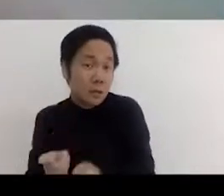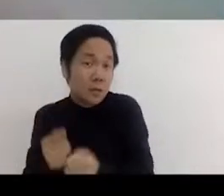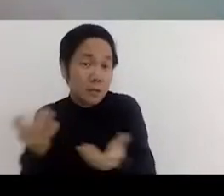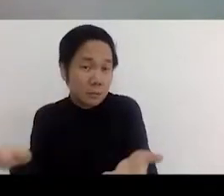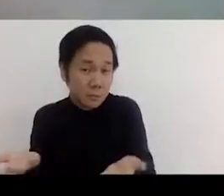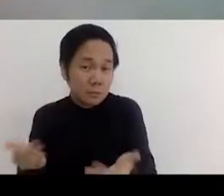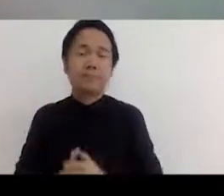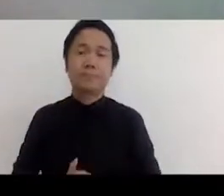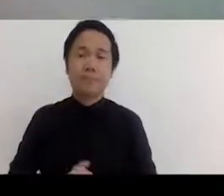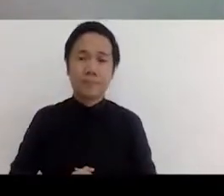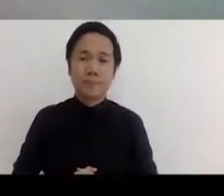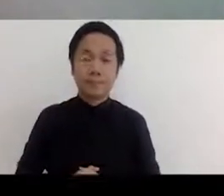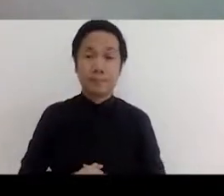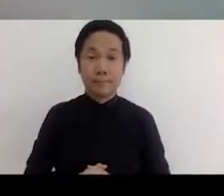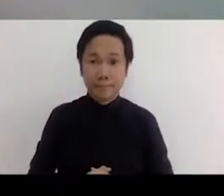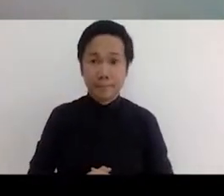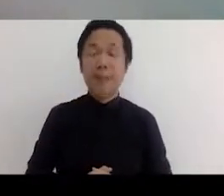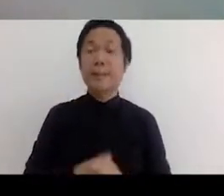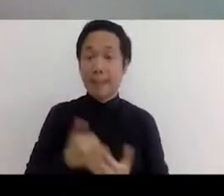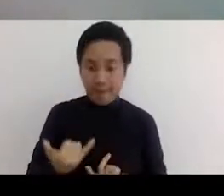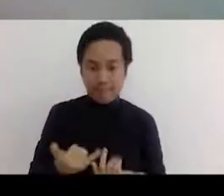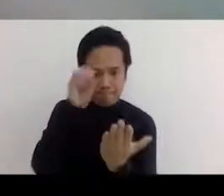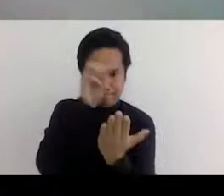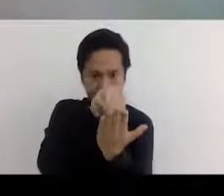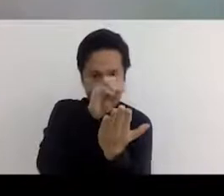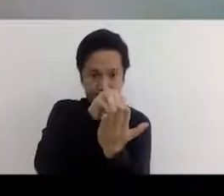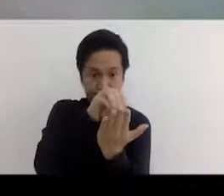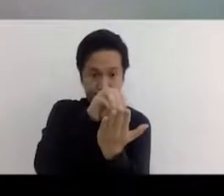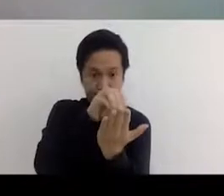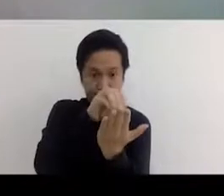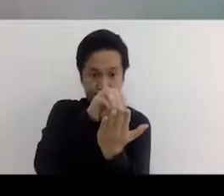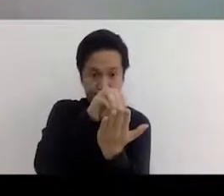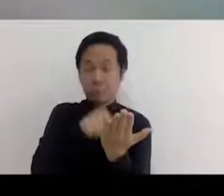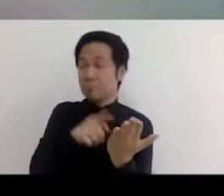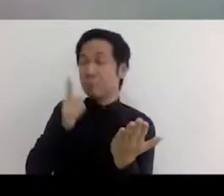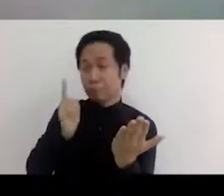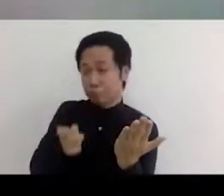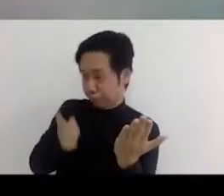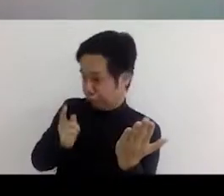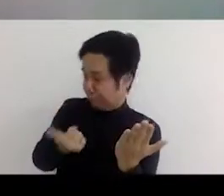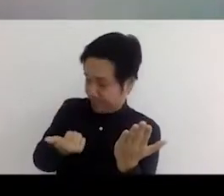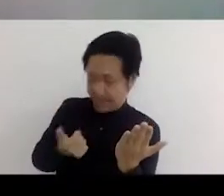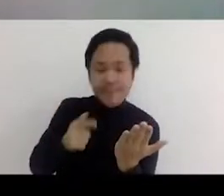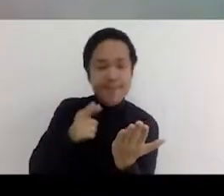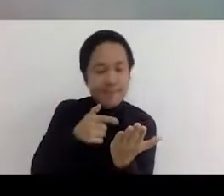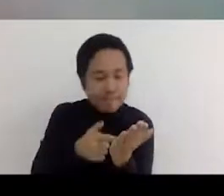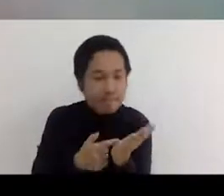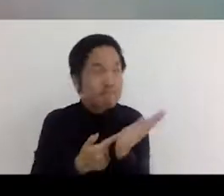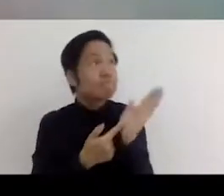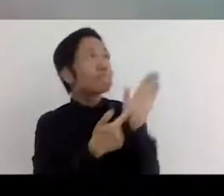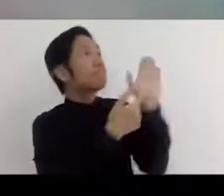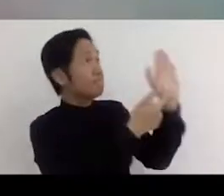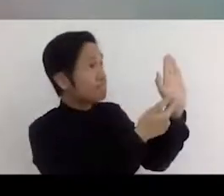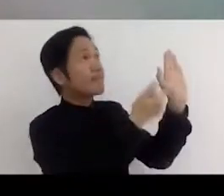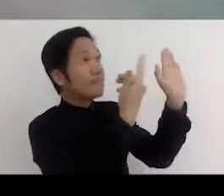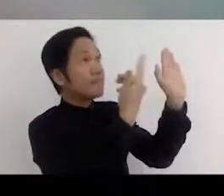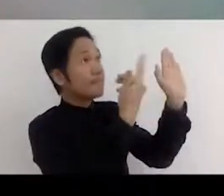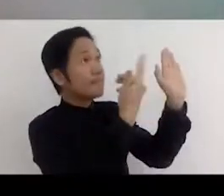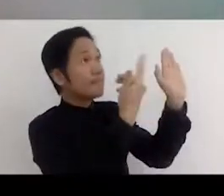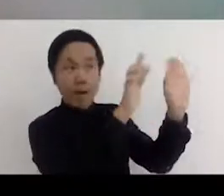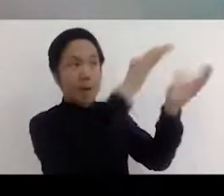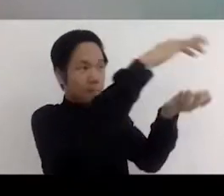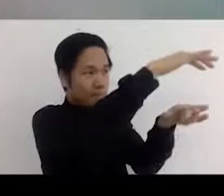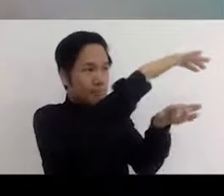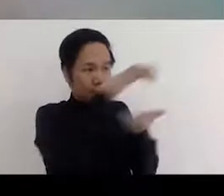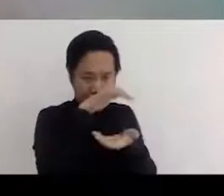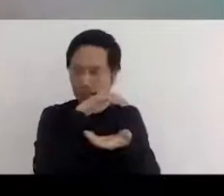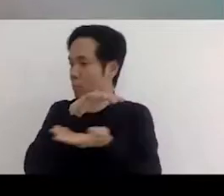We've also started on working with a situation report collecting stories from DPOs, what has worked well,